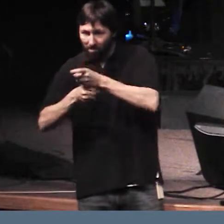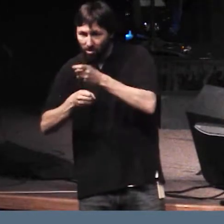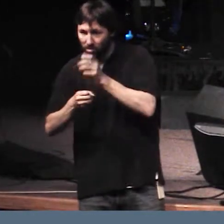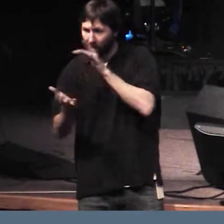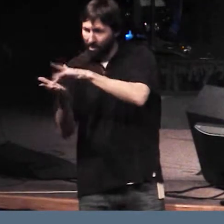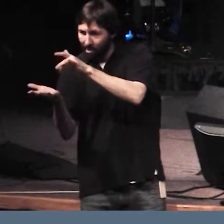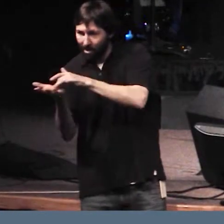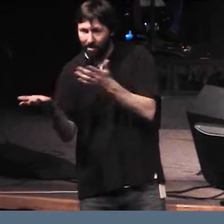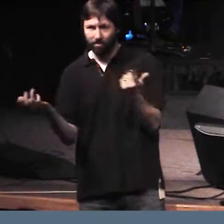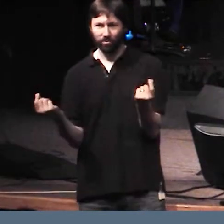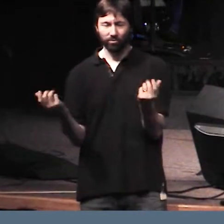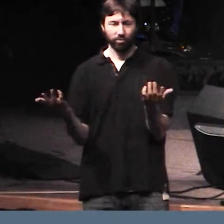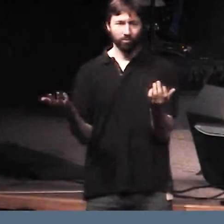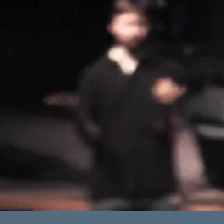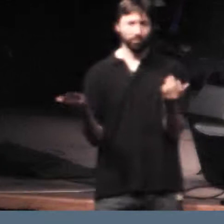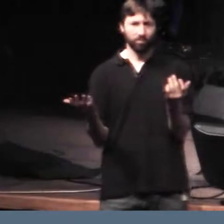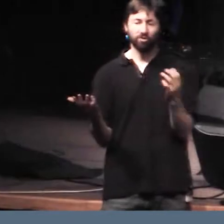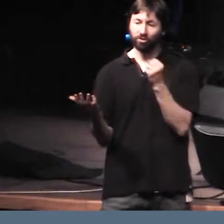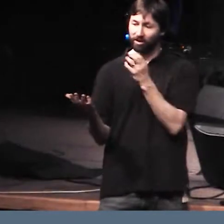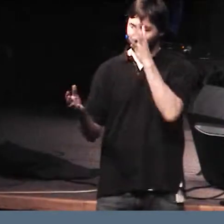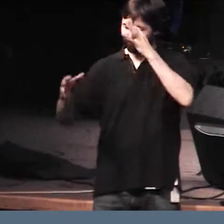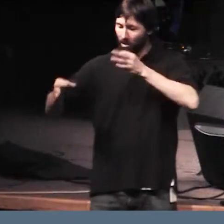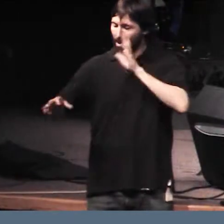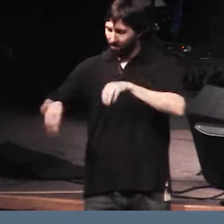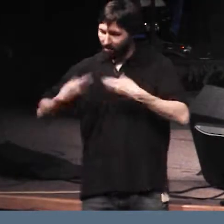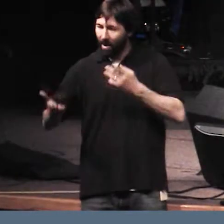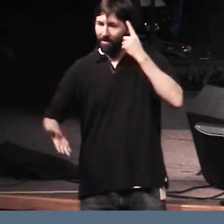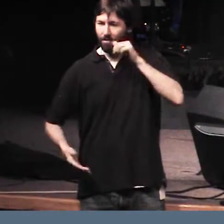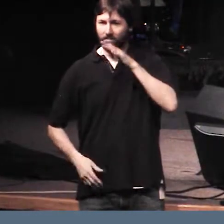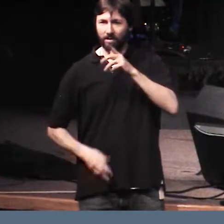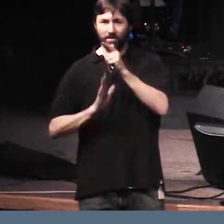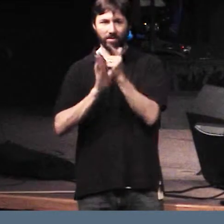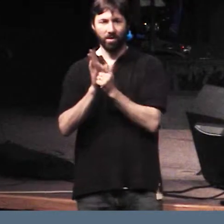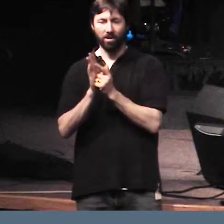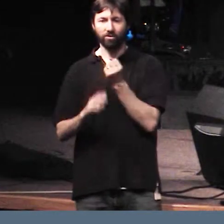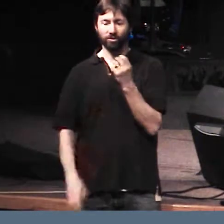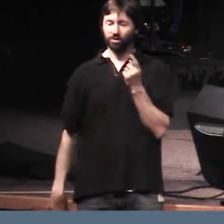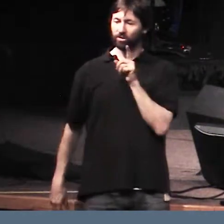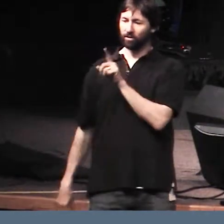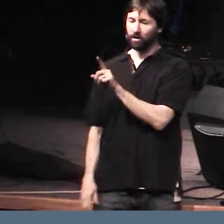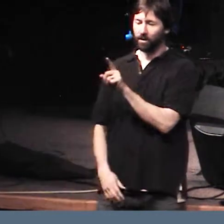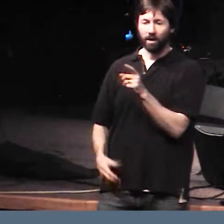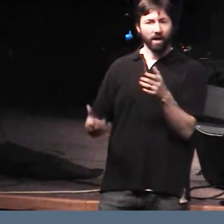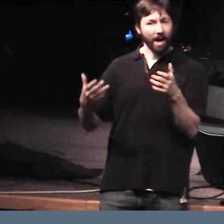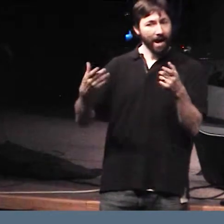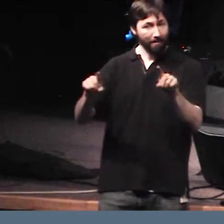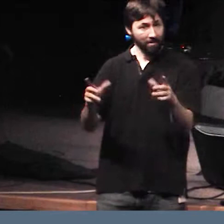but she goes anyway, she is going to provide for her mother-in-law so she goes to a field and by chance by chance